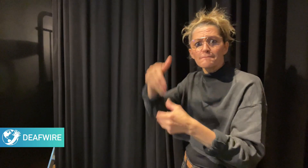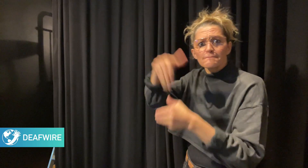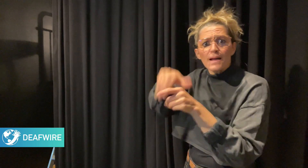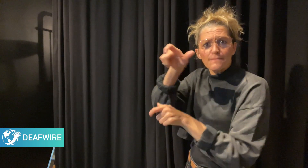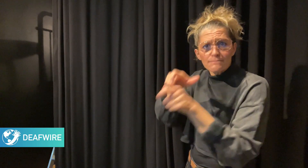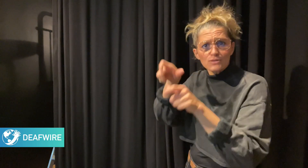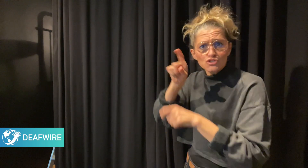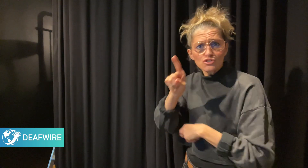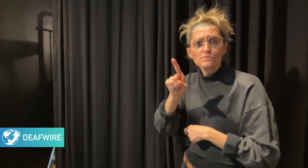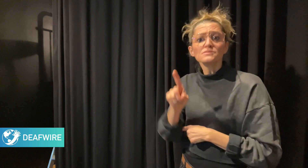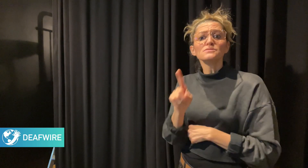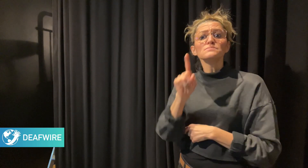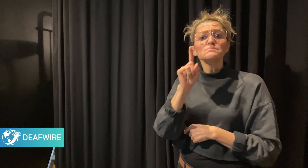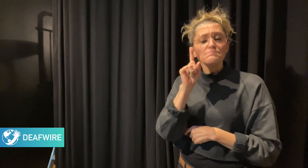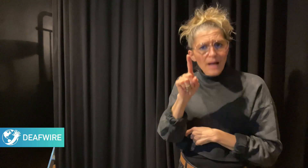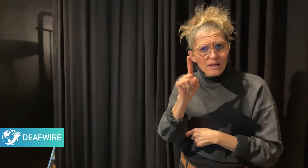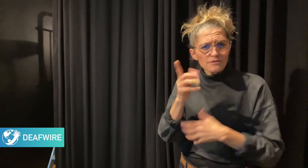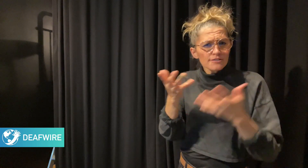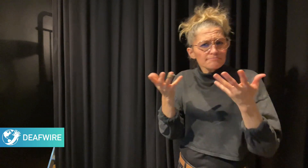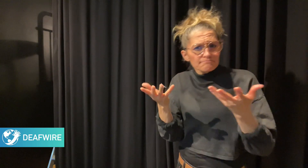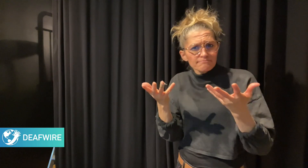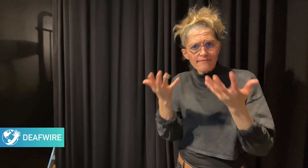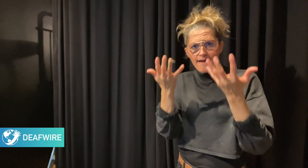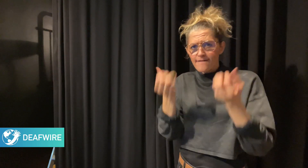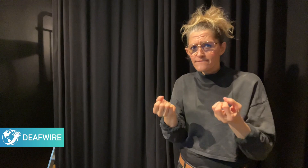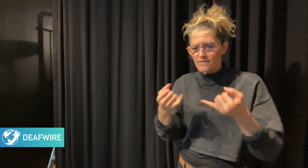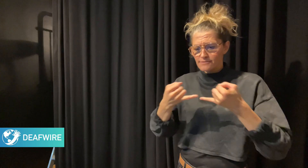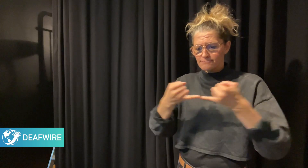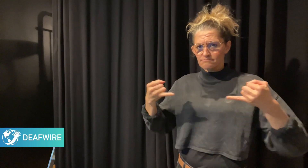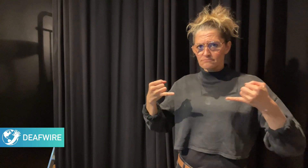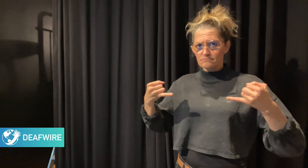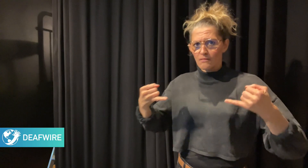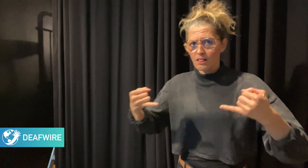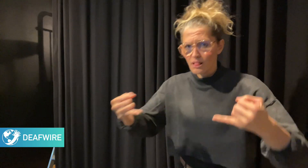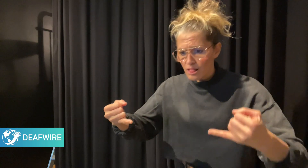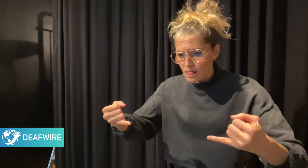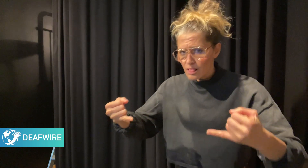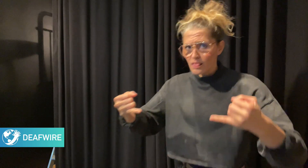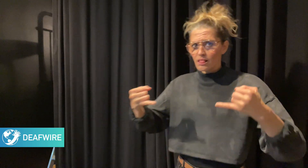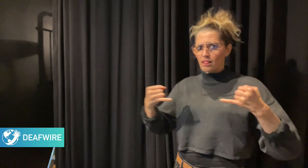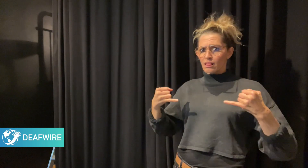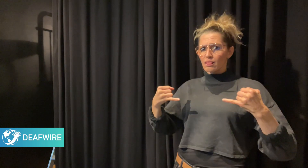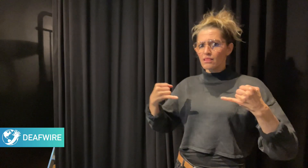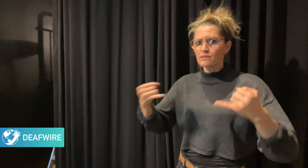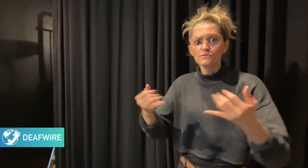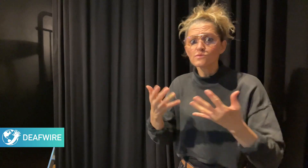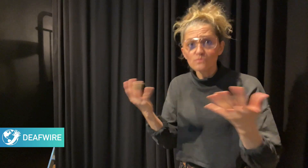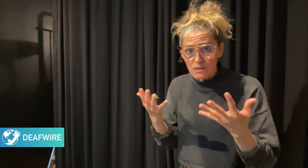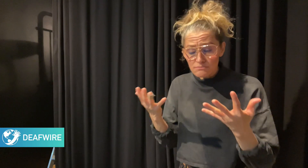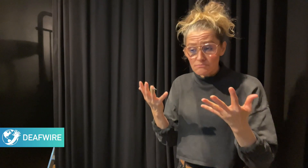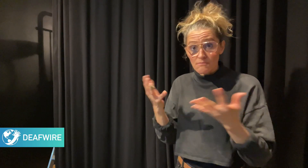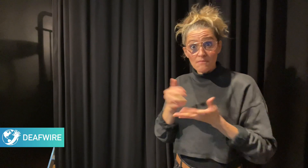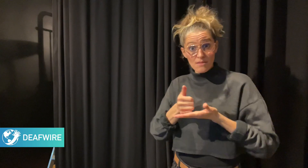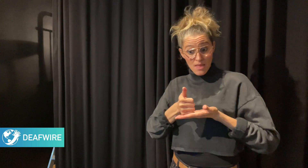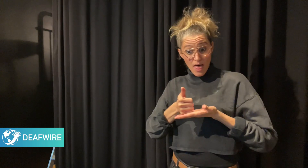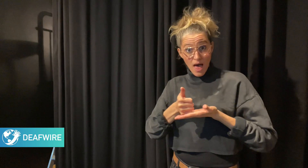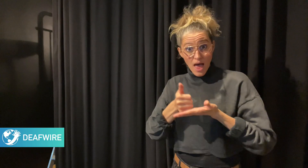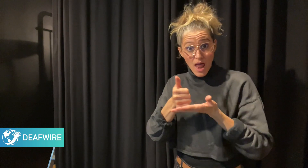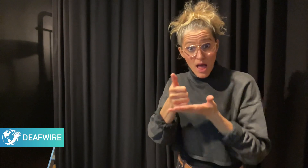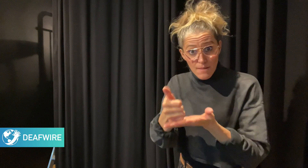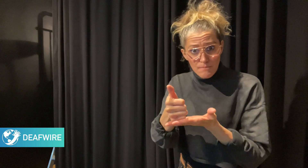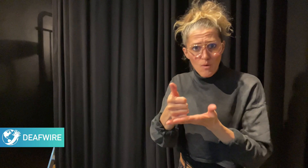for their Deaf family members, but where is the line between